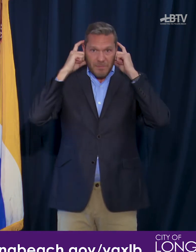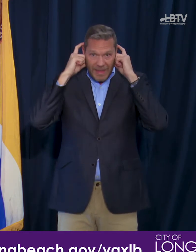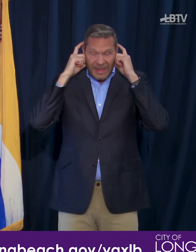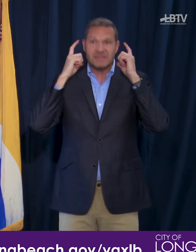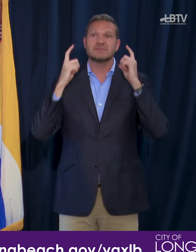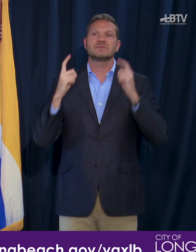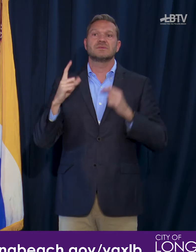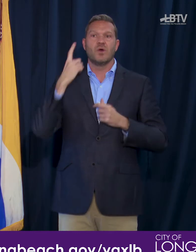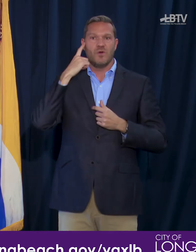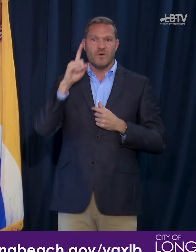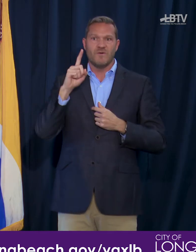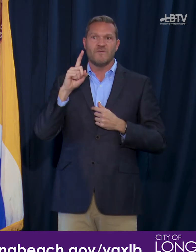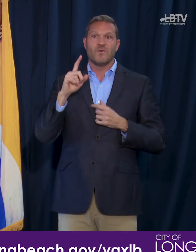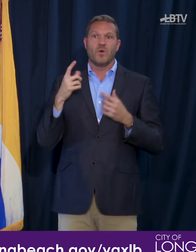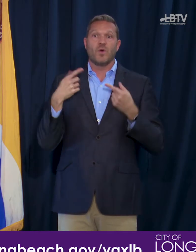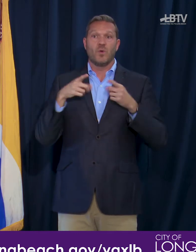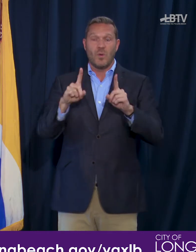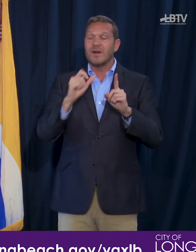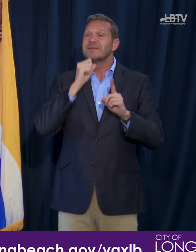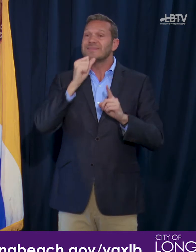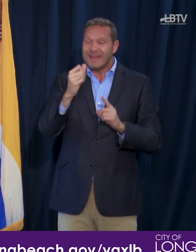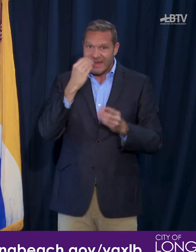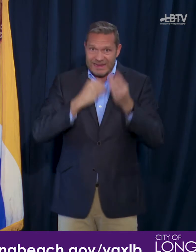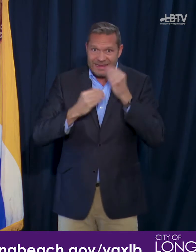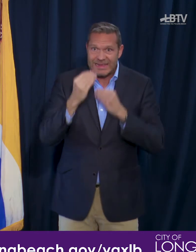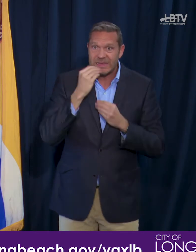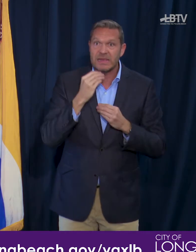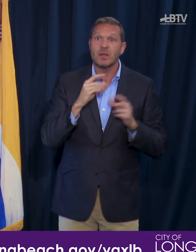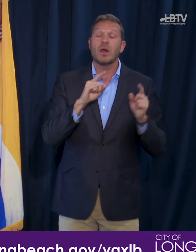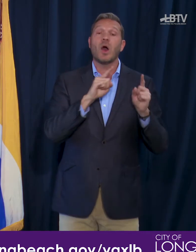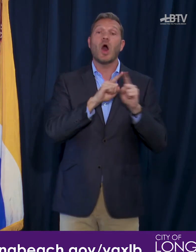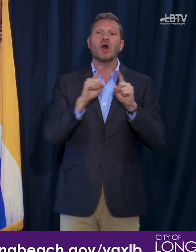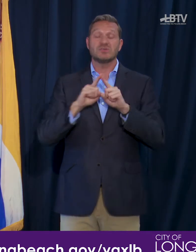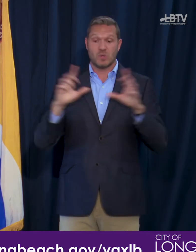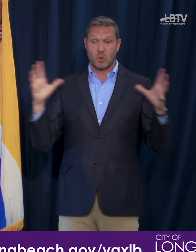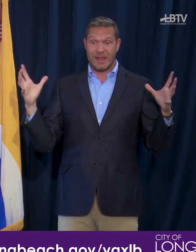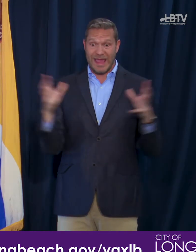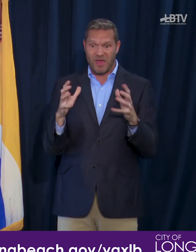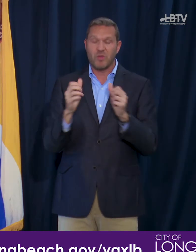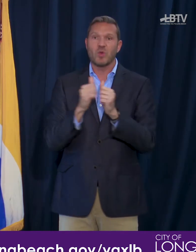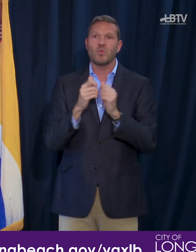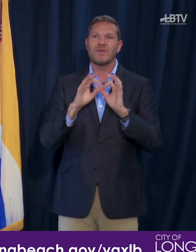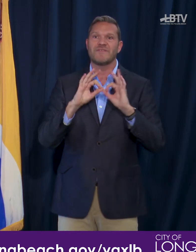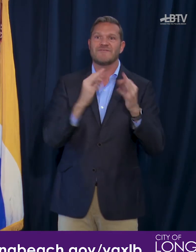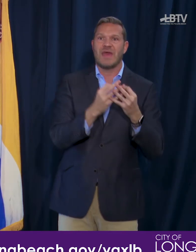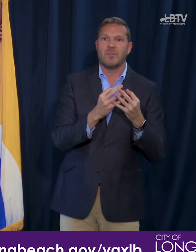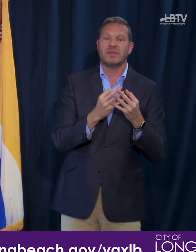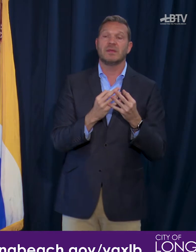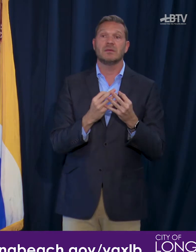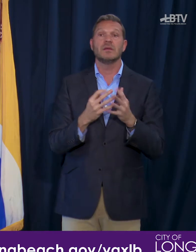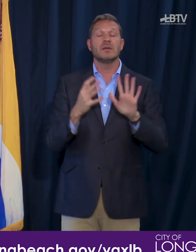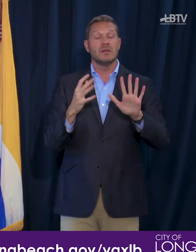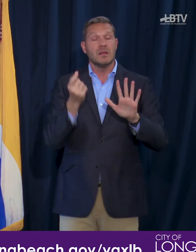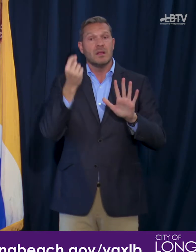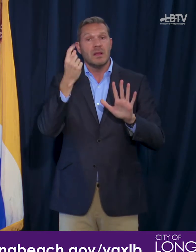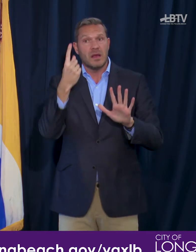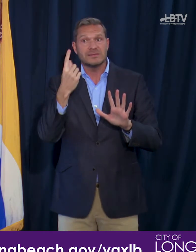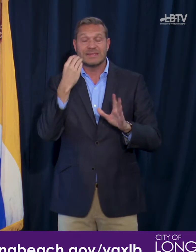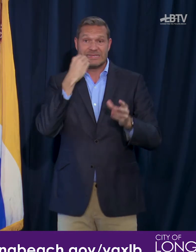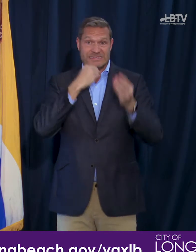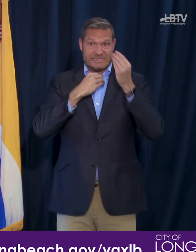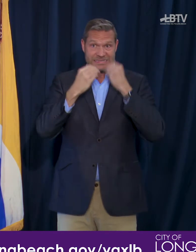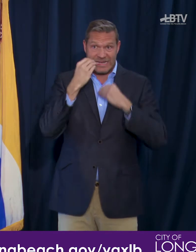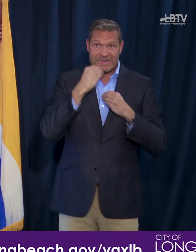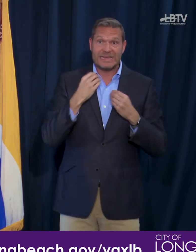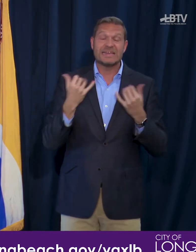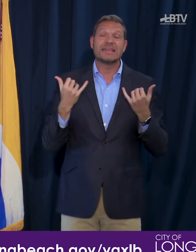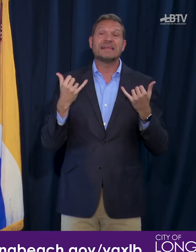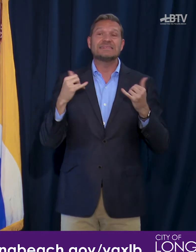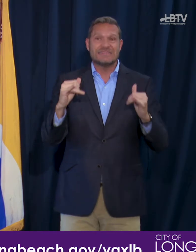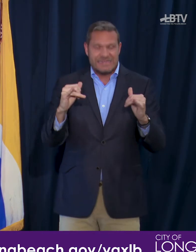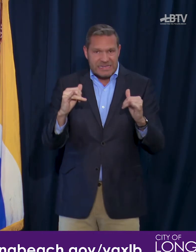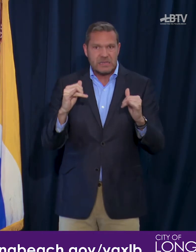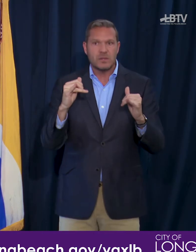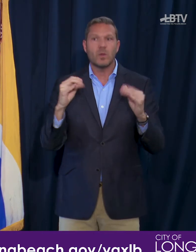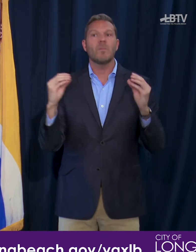I want to remind people that often, that dining still remains one of the, the more risky behaviors